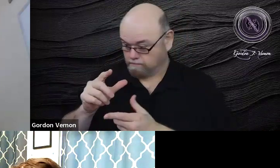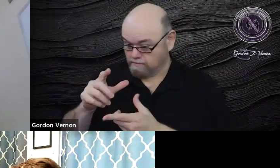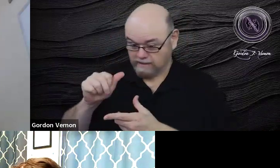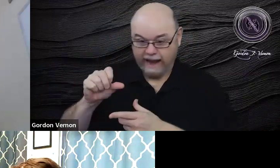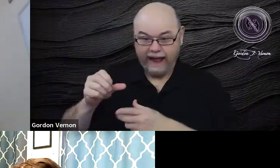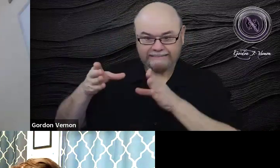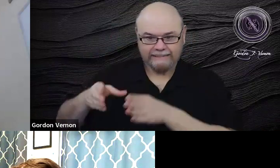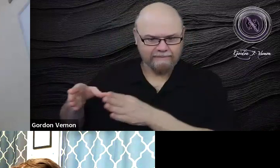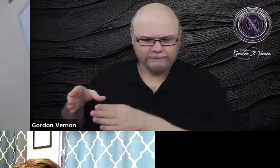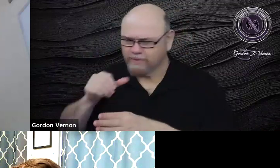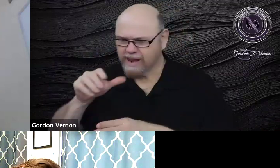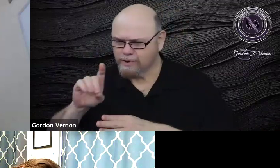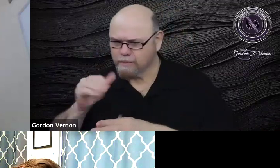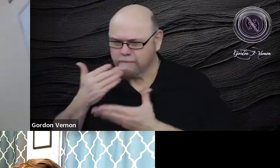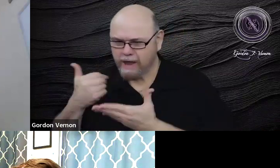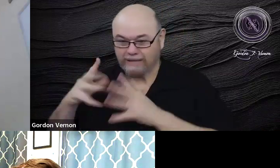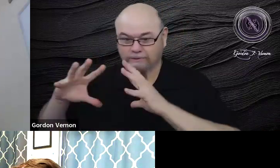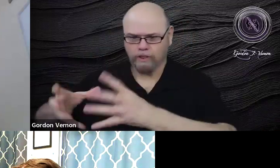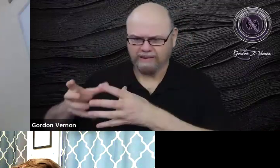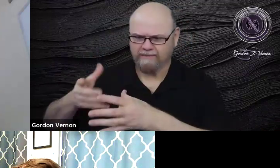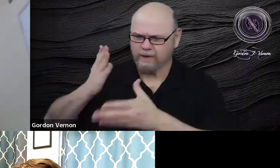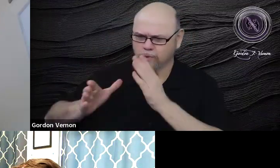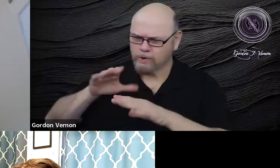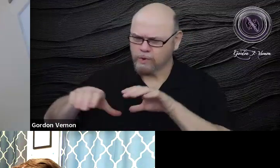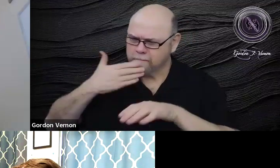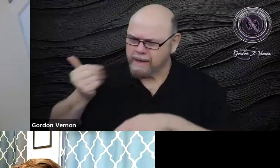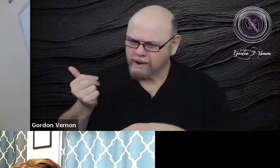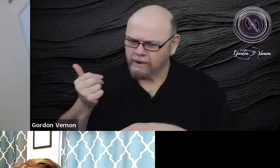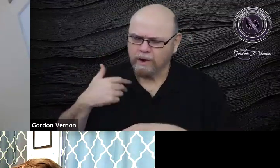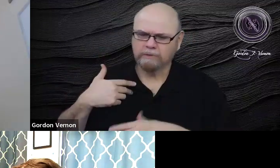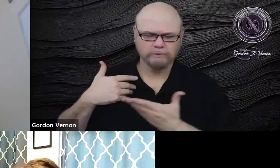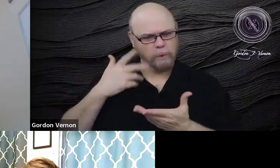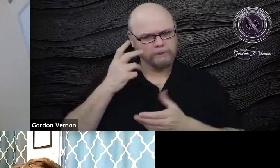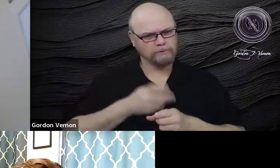on the x-axis and the subjective test is for example, the ANL.